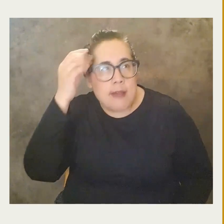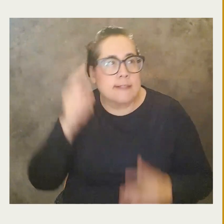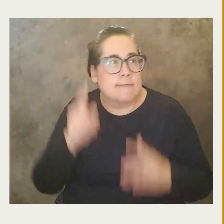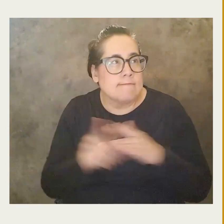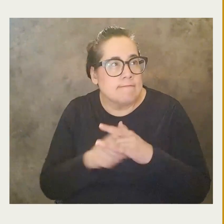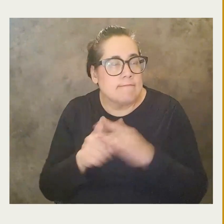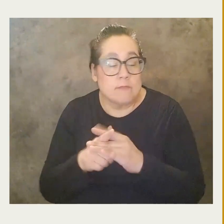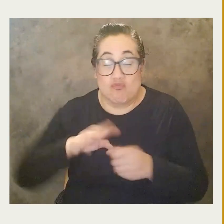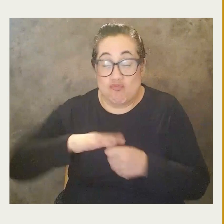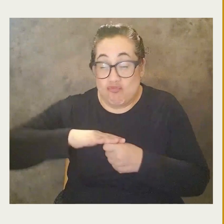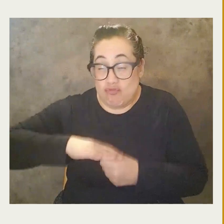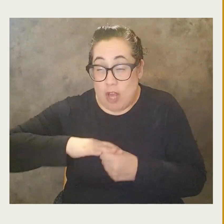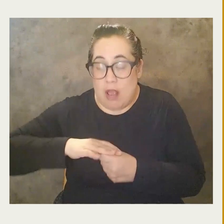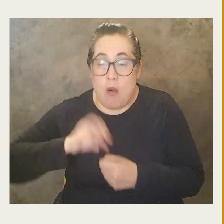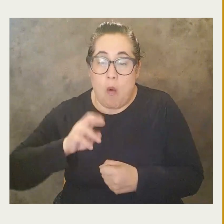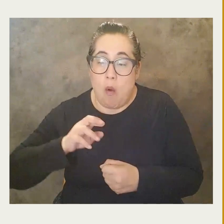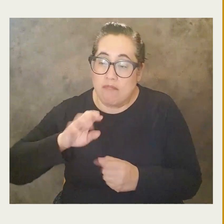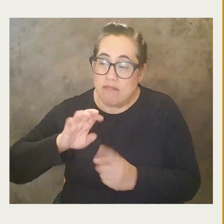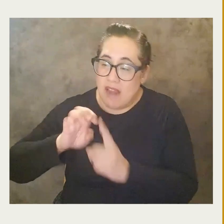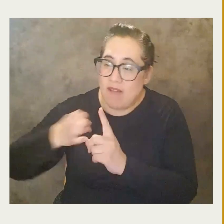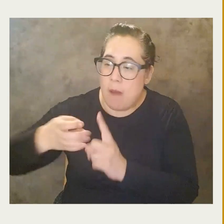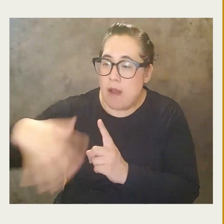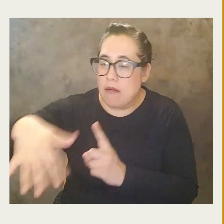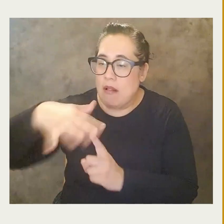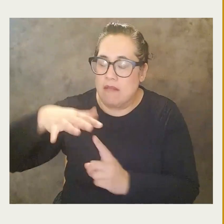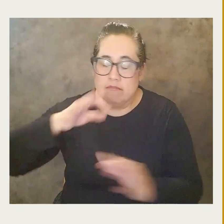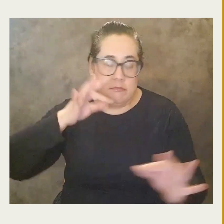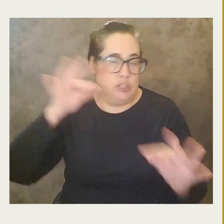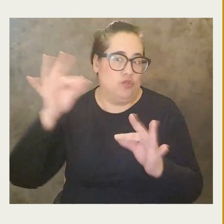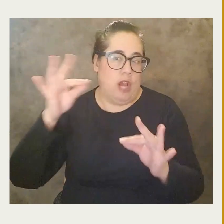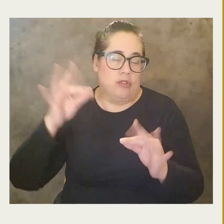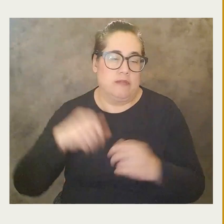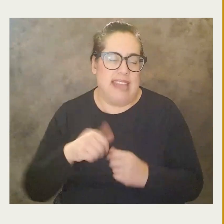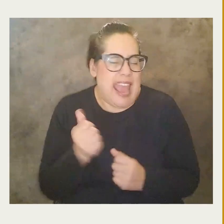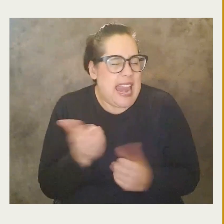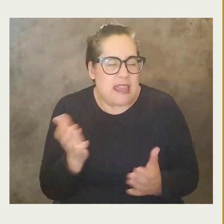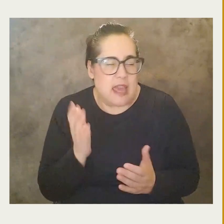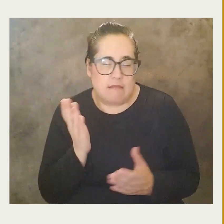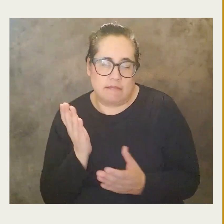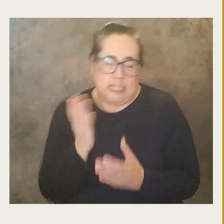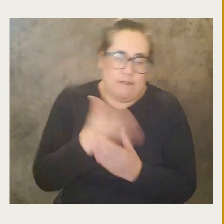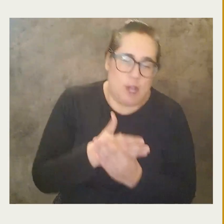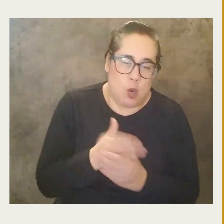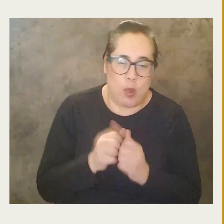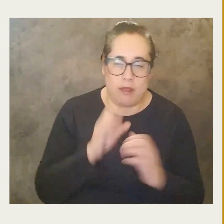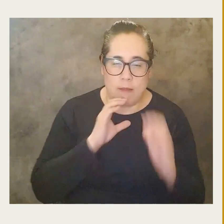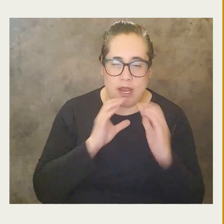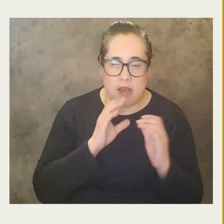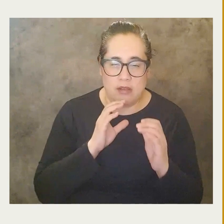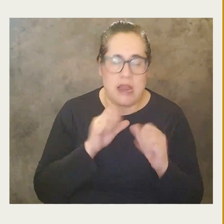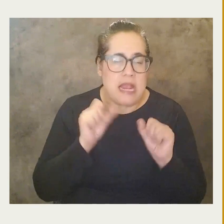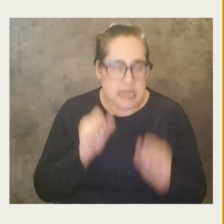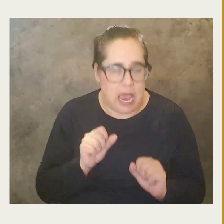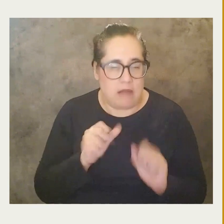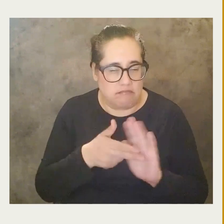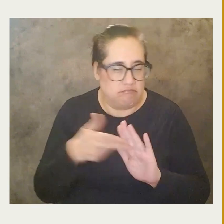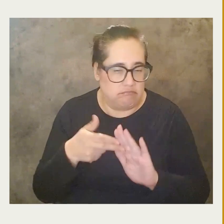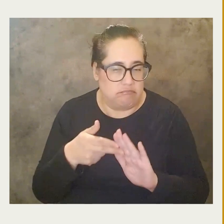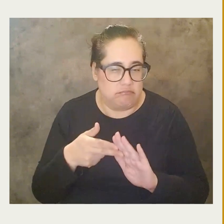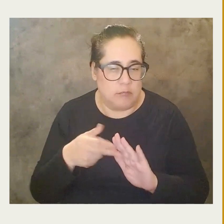stress, or environmental distractions. Anything that interferes with communication may be ... considered noise.